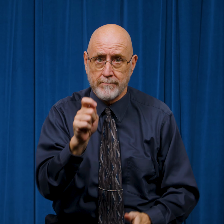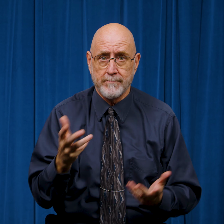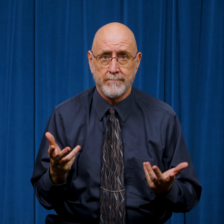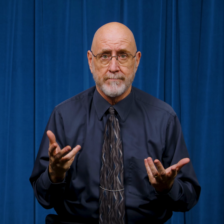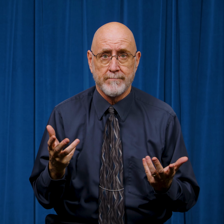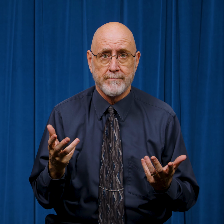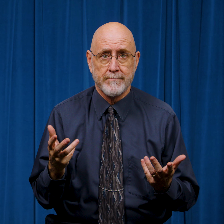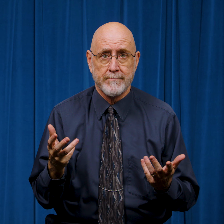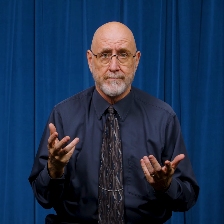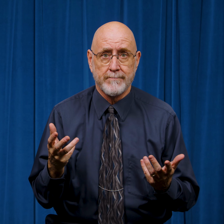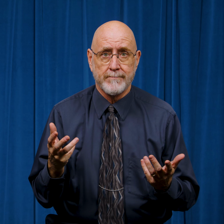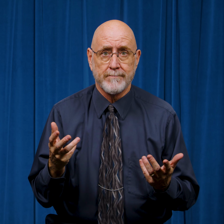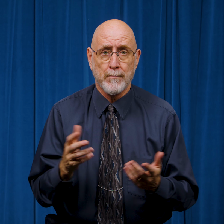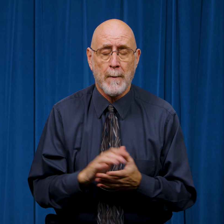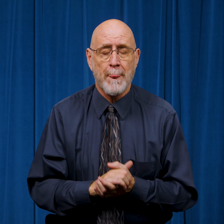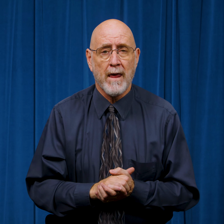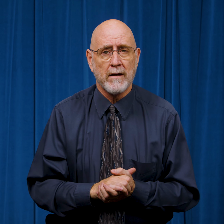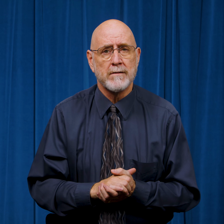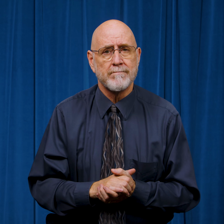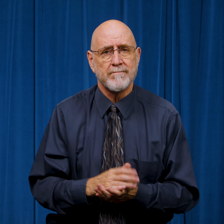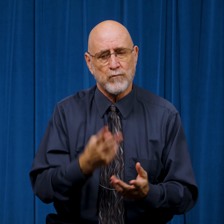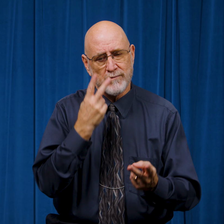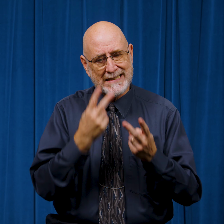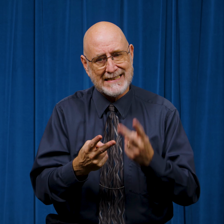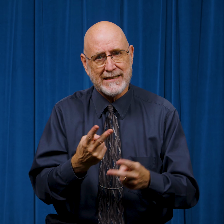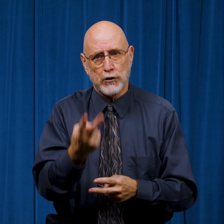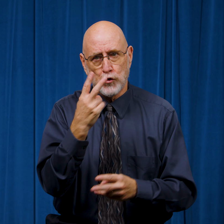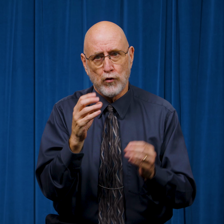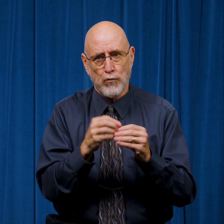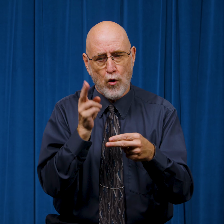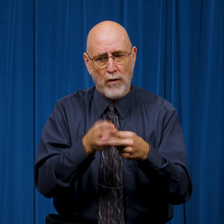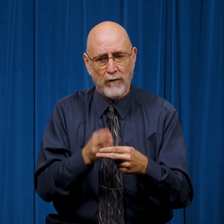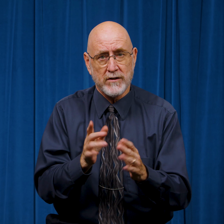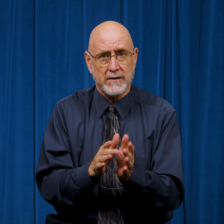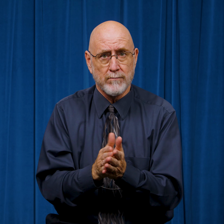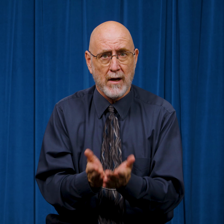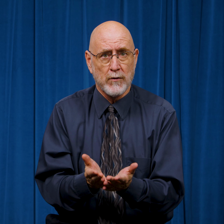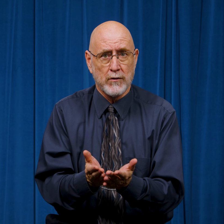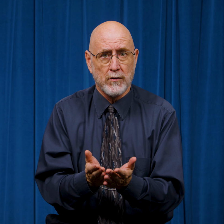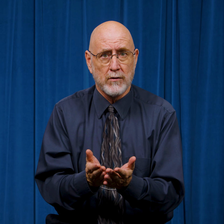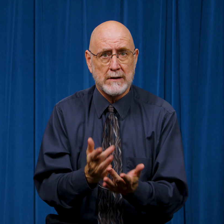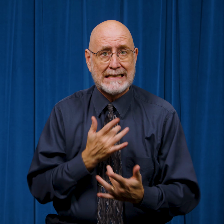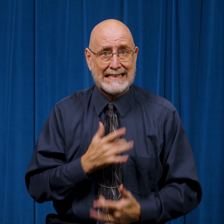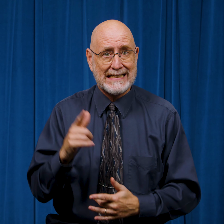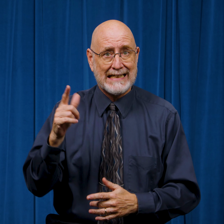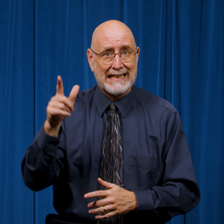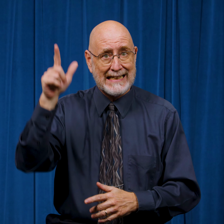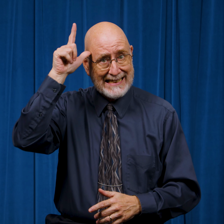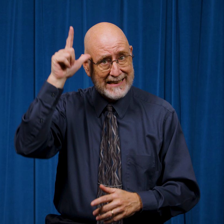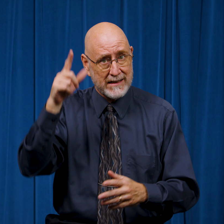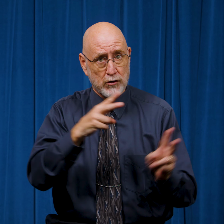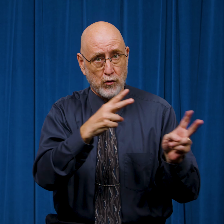We can see two more references to the Bible, especially in Lincoln's quotation of Psalm 19,